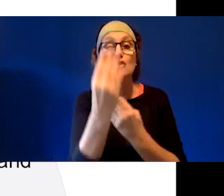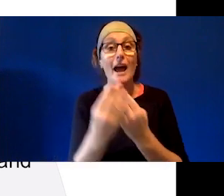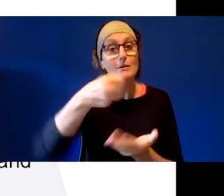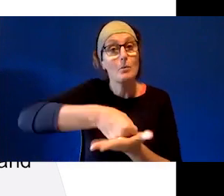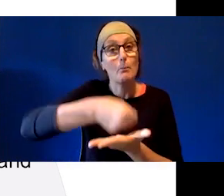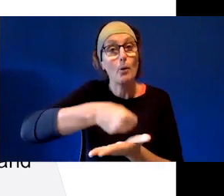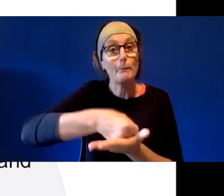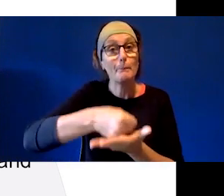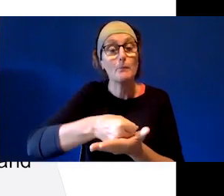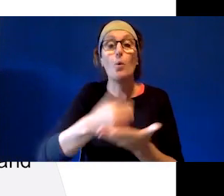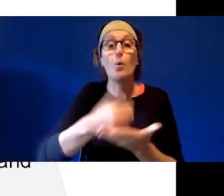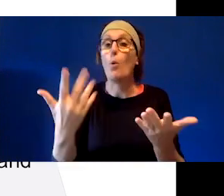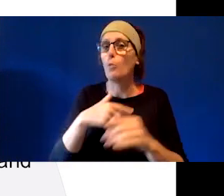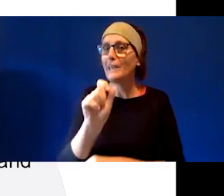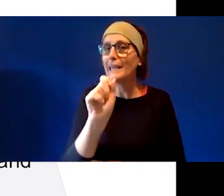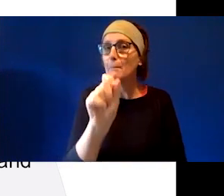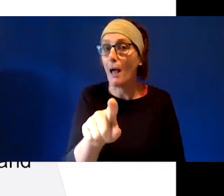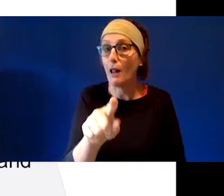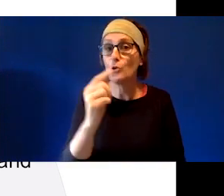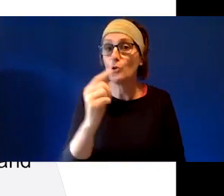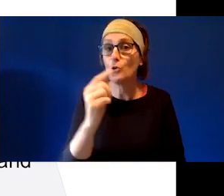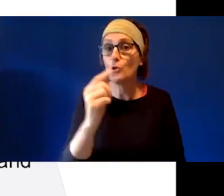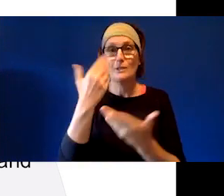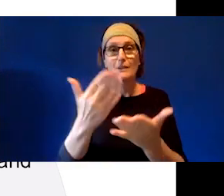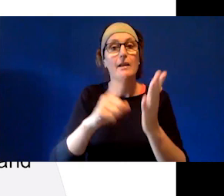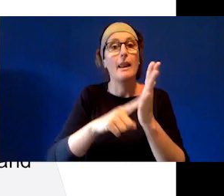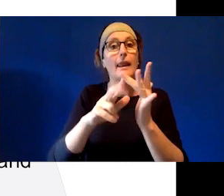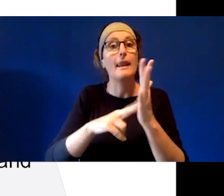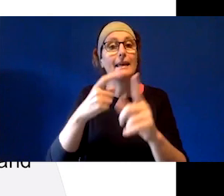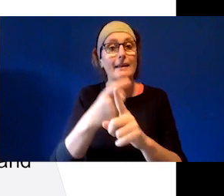email that we would have emailed before. Please note that due to some